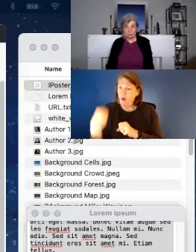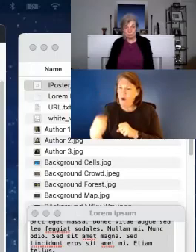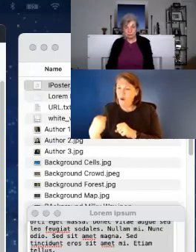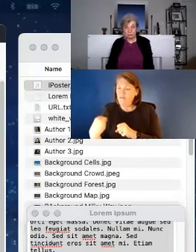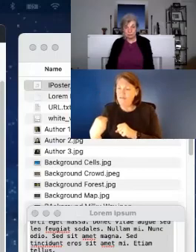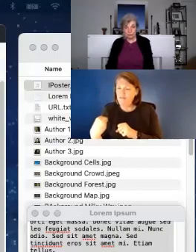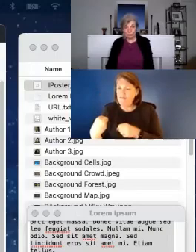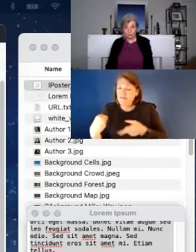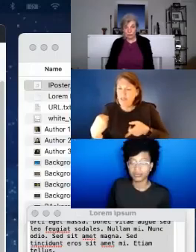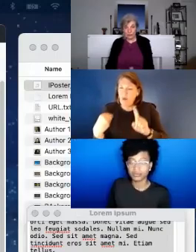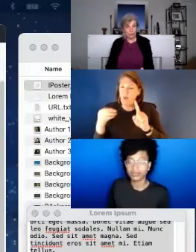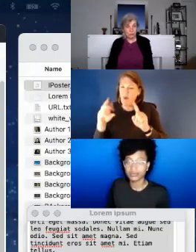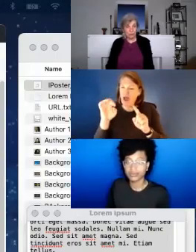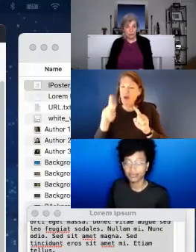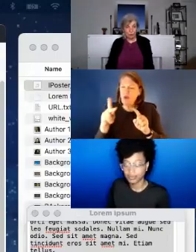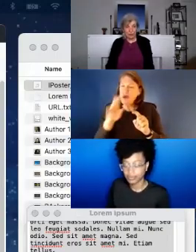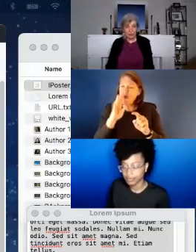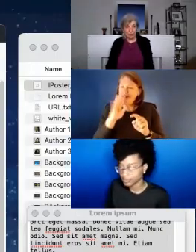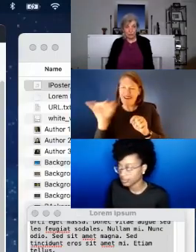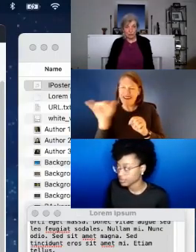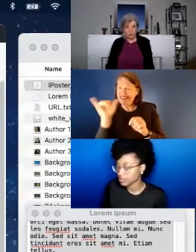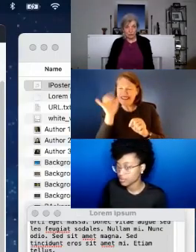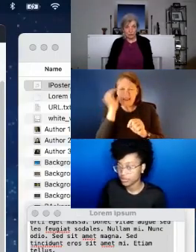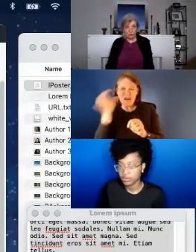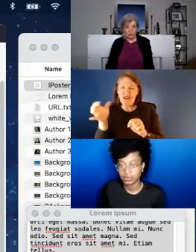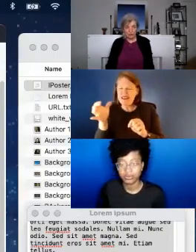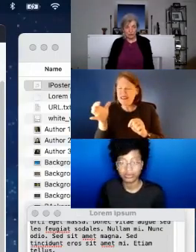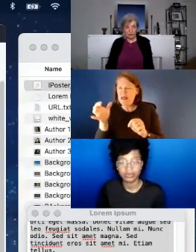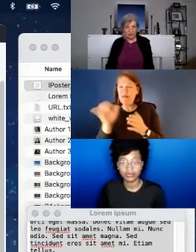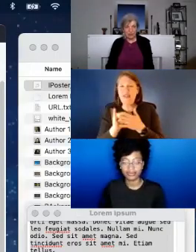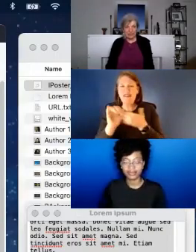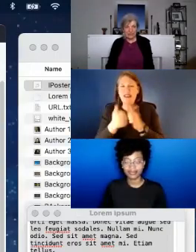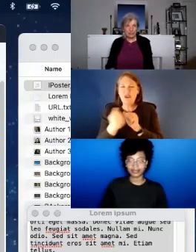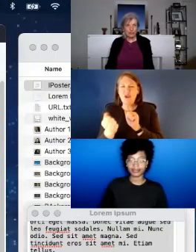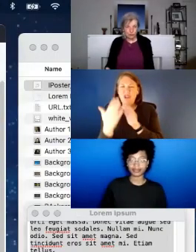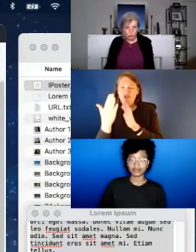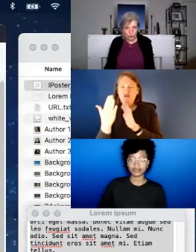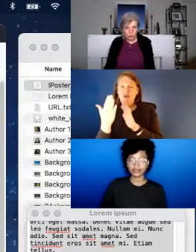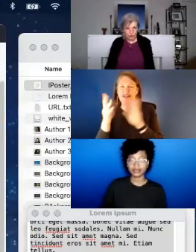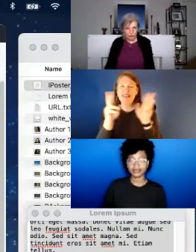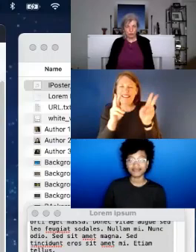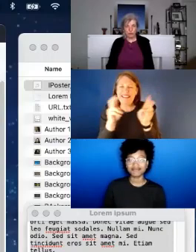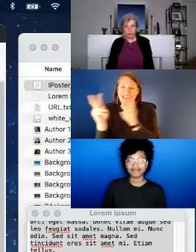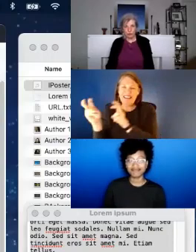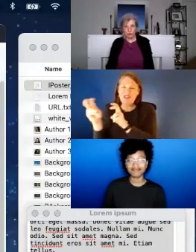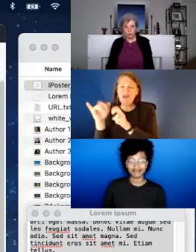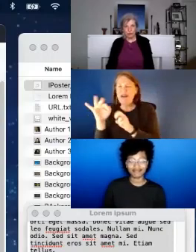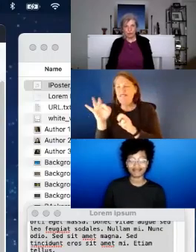07:40:54 So that would be the way that you would address the issue of whether you would